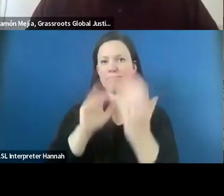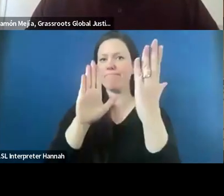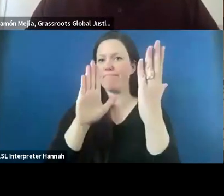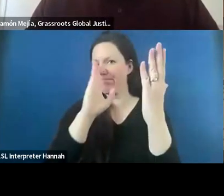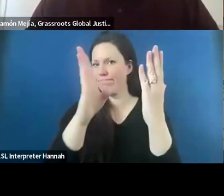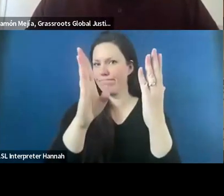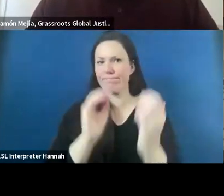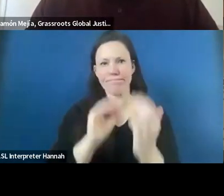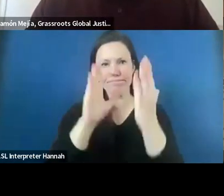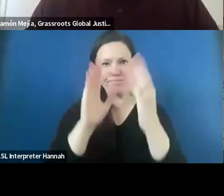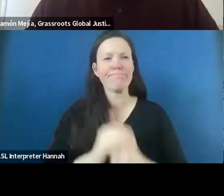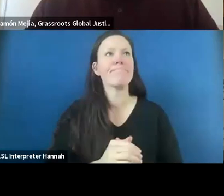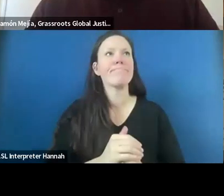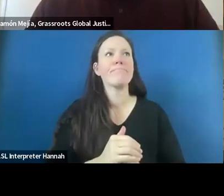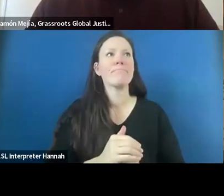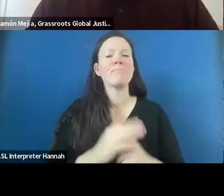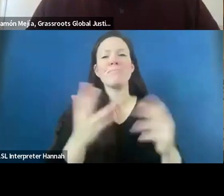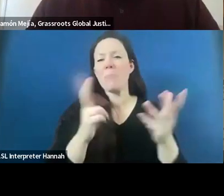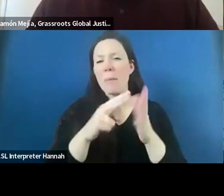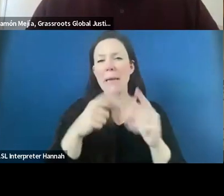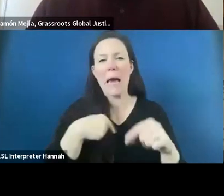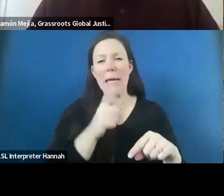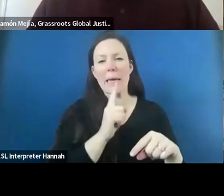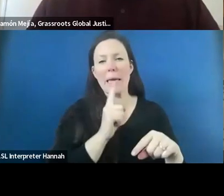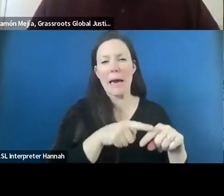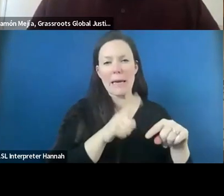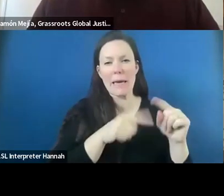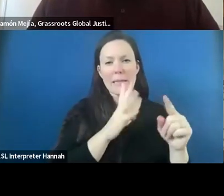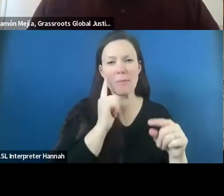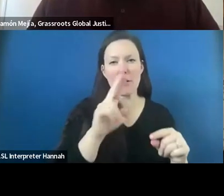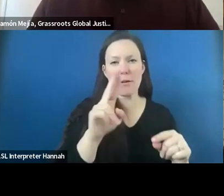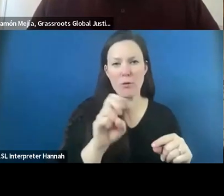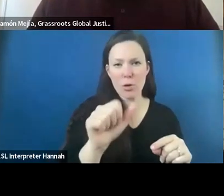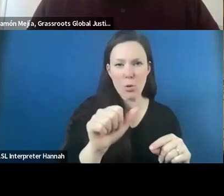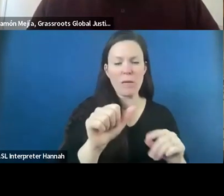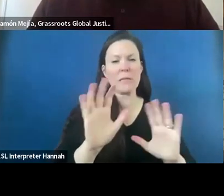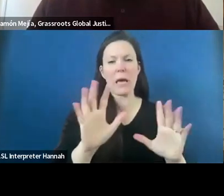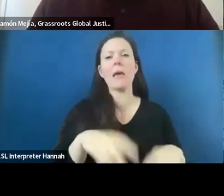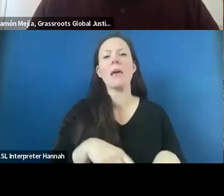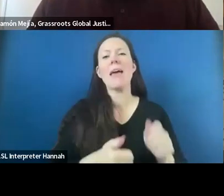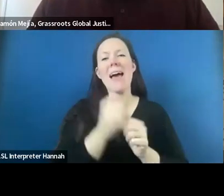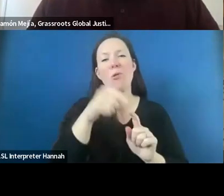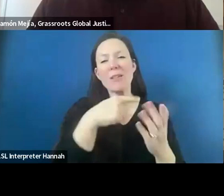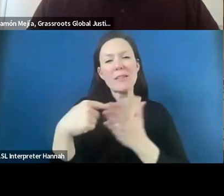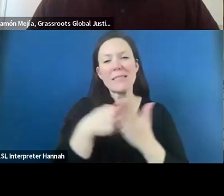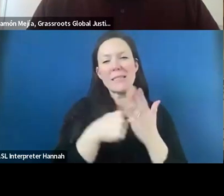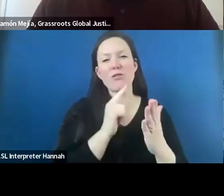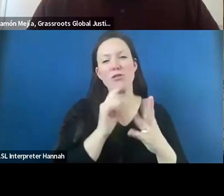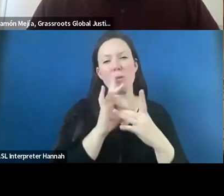look, I can't necessarily speak for the U.S. context, which I think, you know, a lot of this discussion is somewhat rooted in.